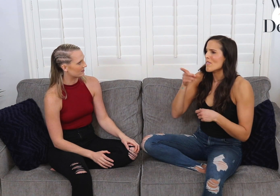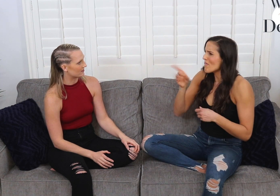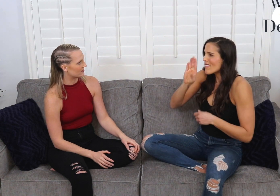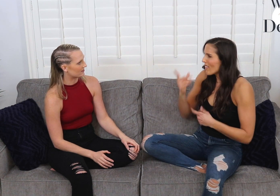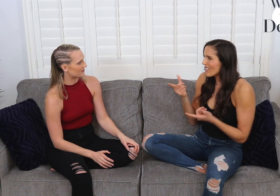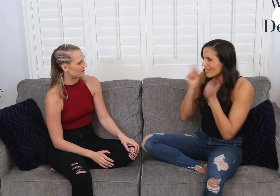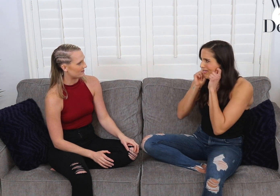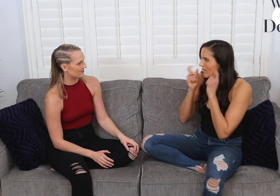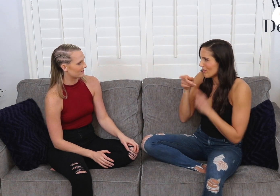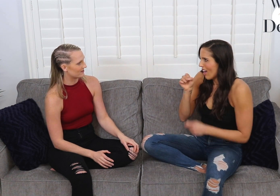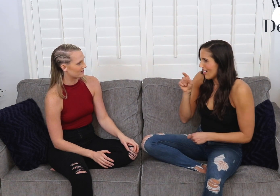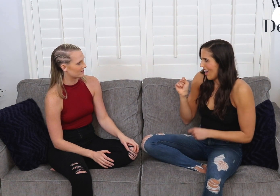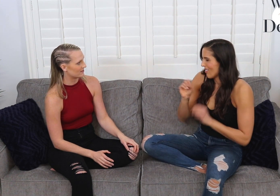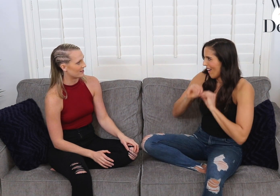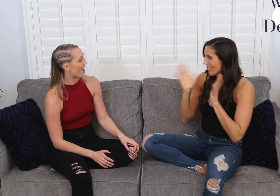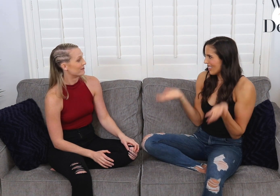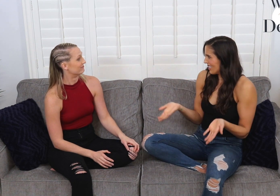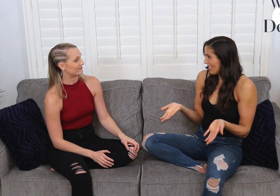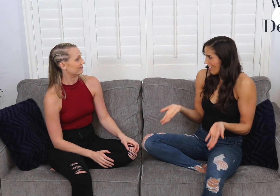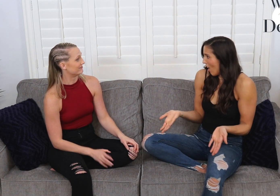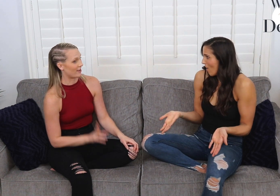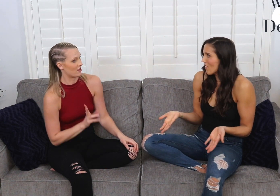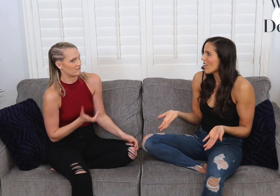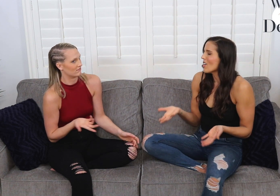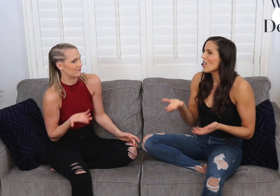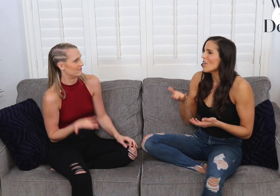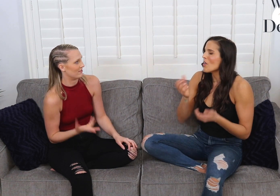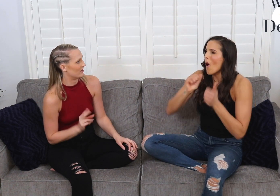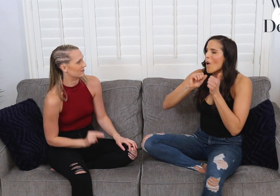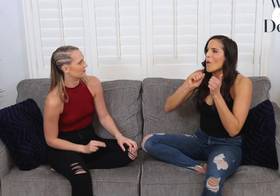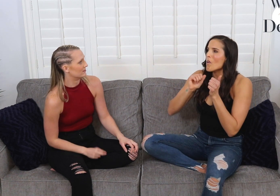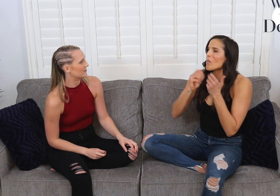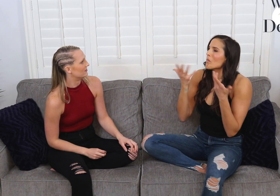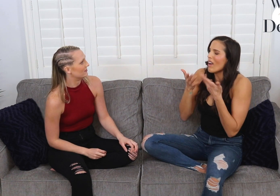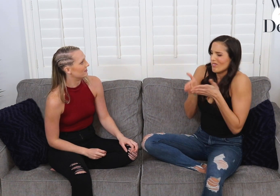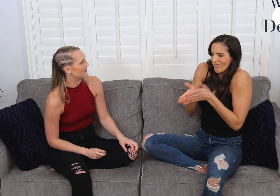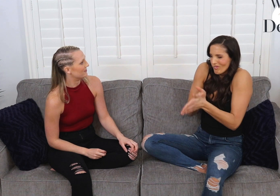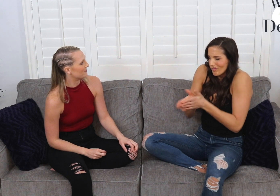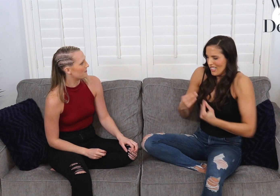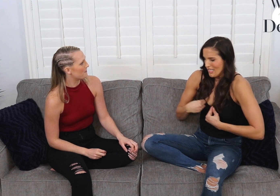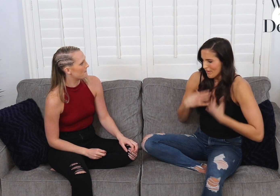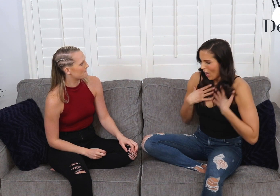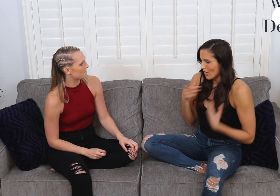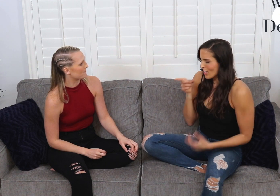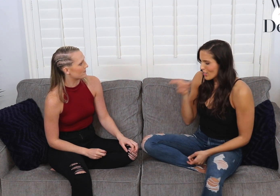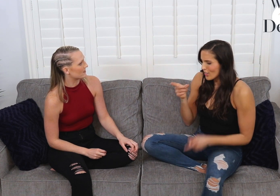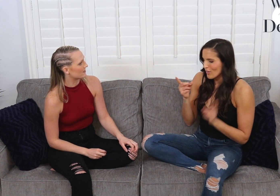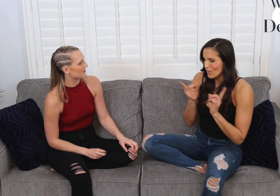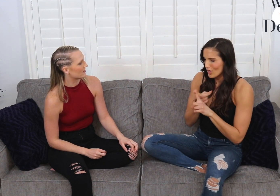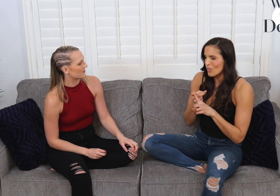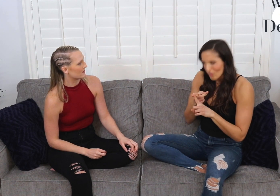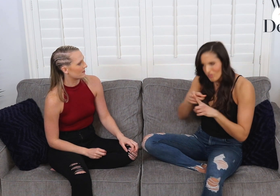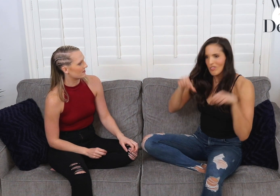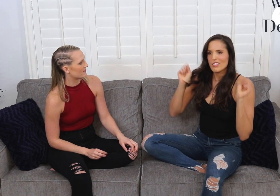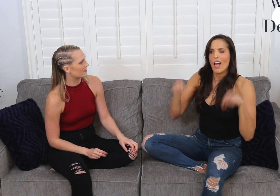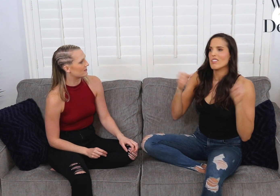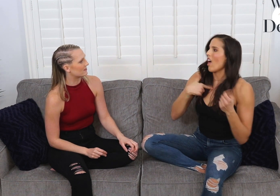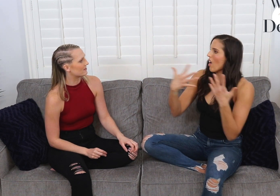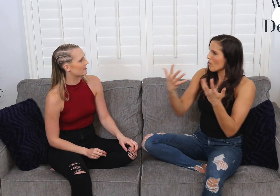And obviously, you've never listened to a podcast, right? Well, no. So then, what motivated you to